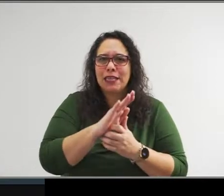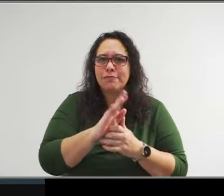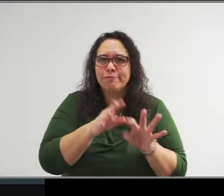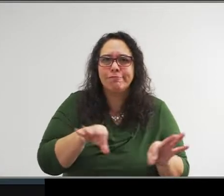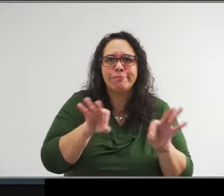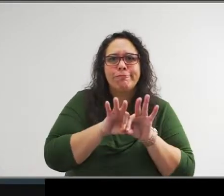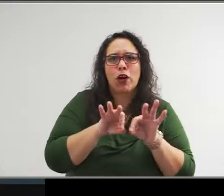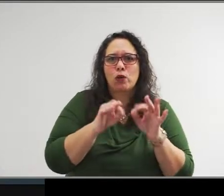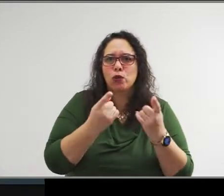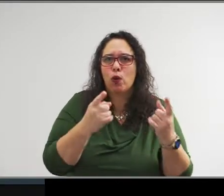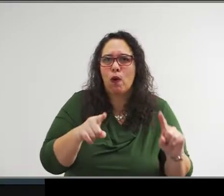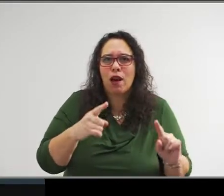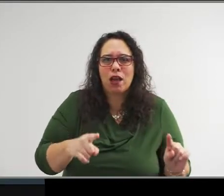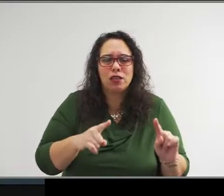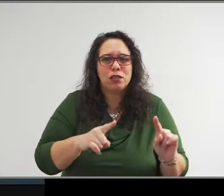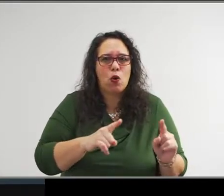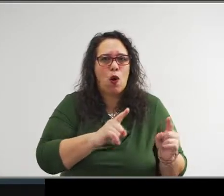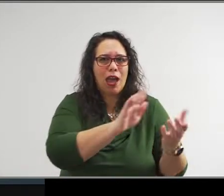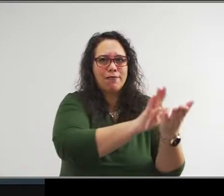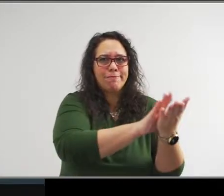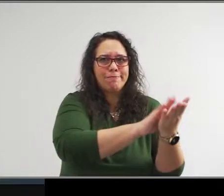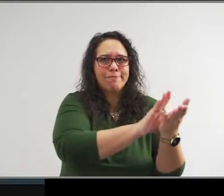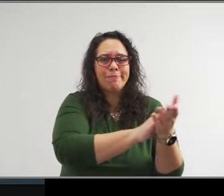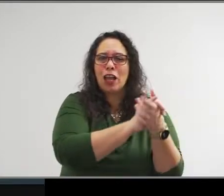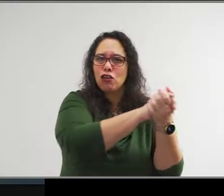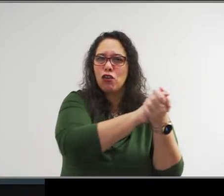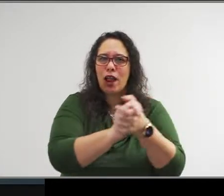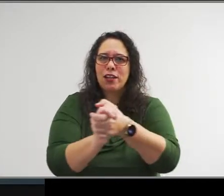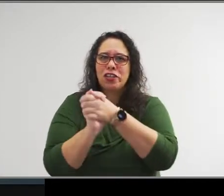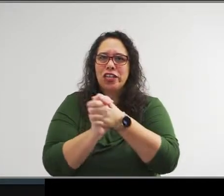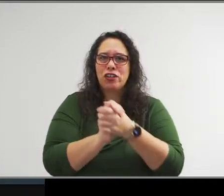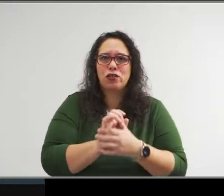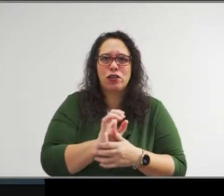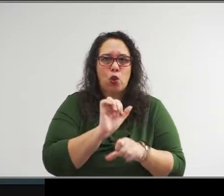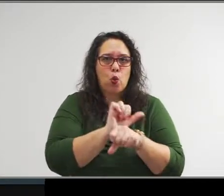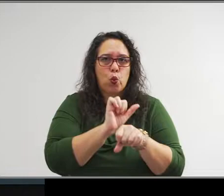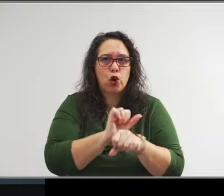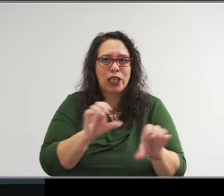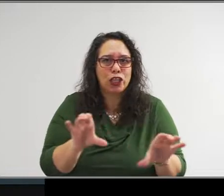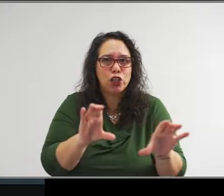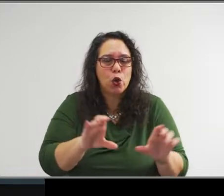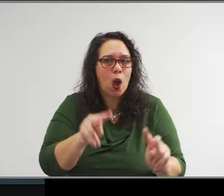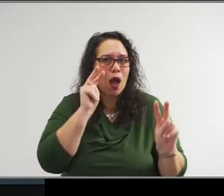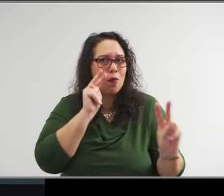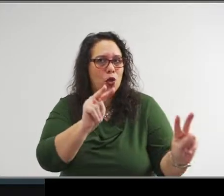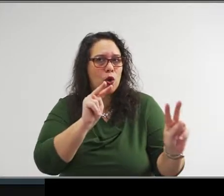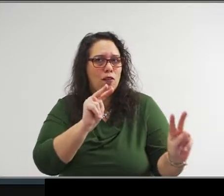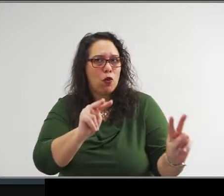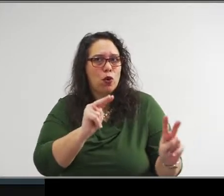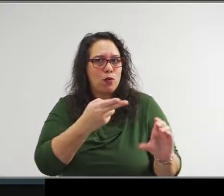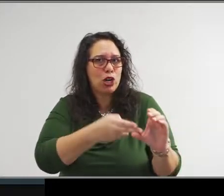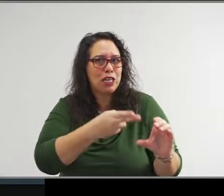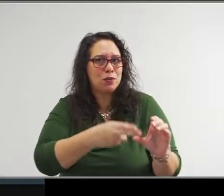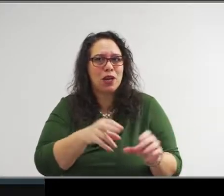So I congratulate you on the work that you do and I'm looking forward to being able to participate on February 3rd.